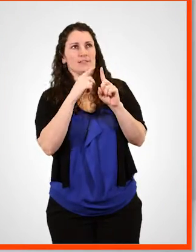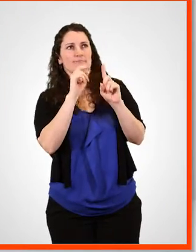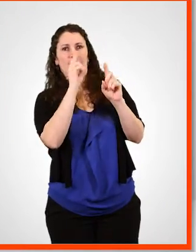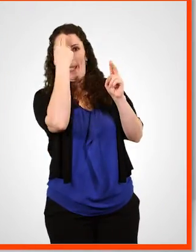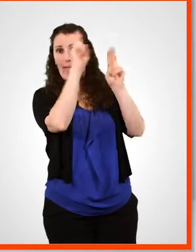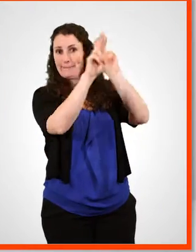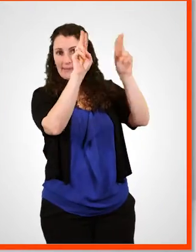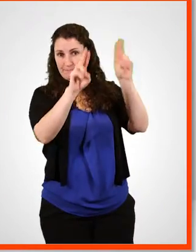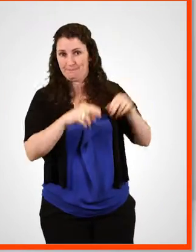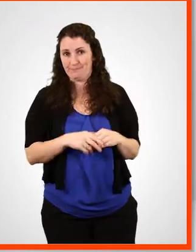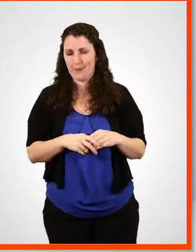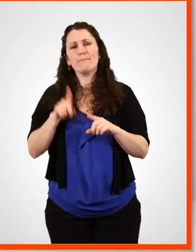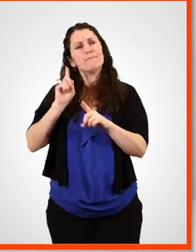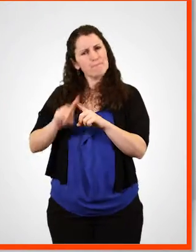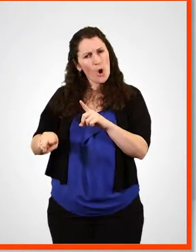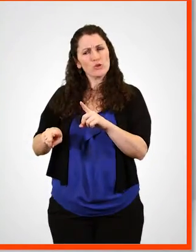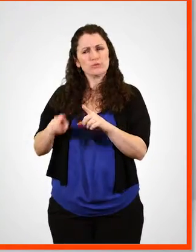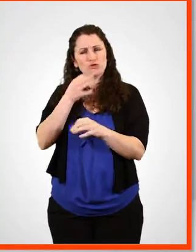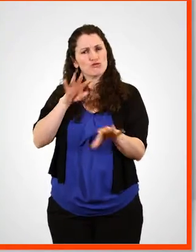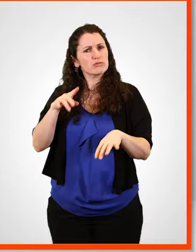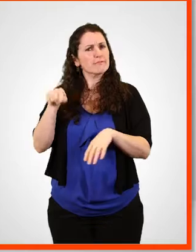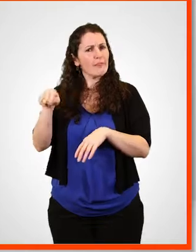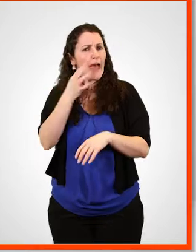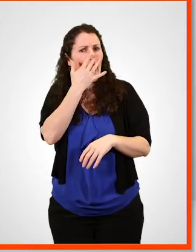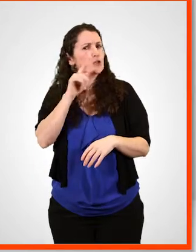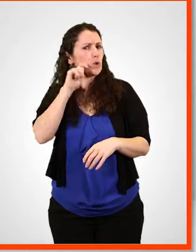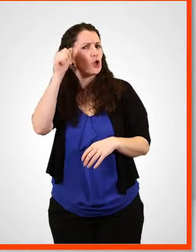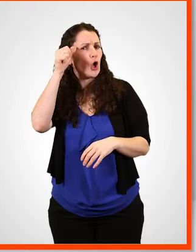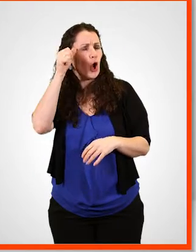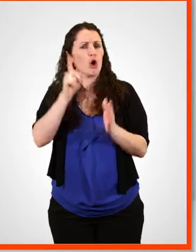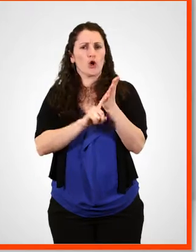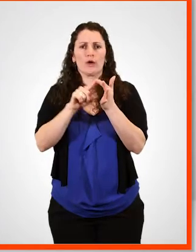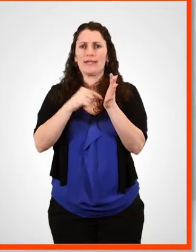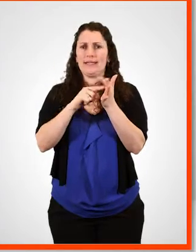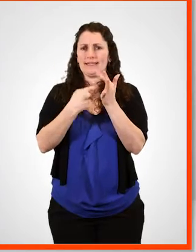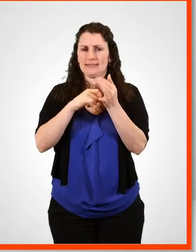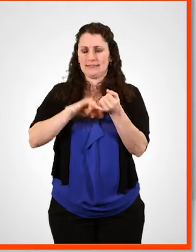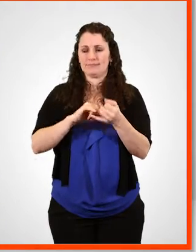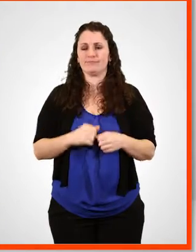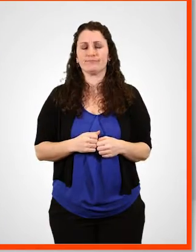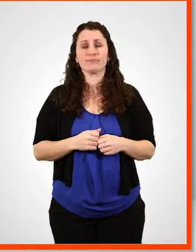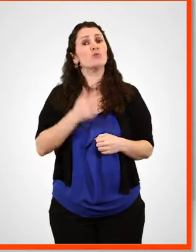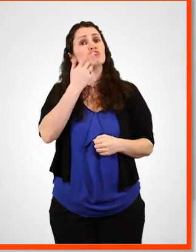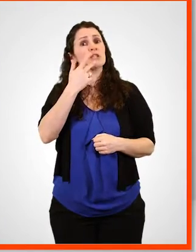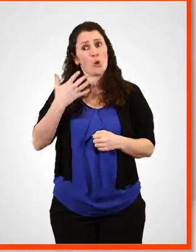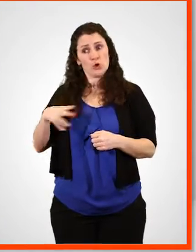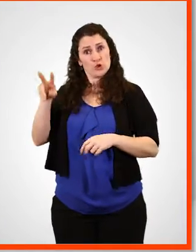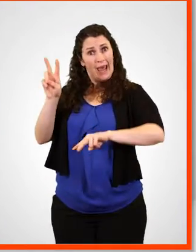most children at this age know their letters. If you look at reading assessments for children around this time period,